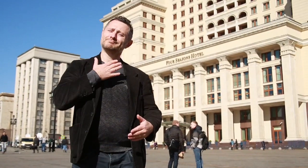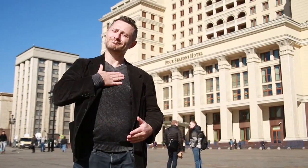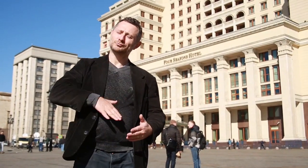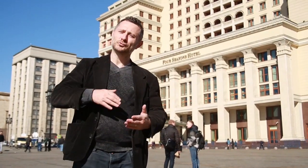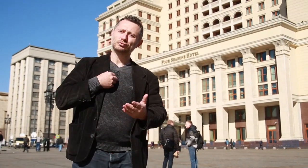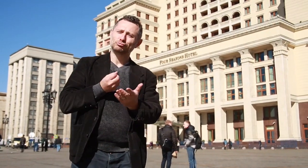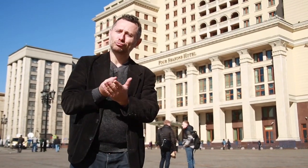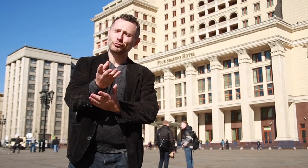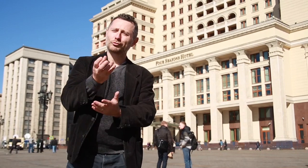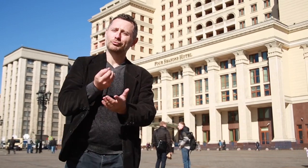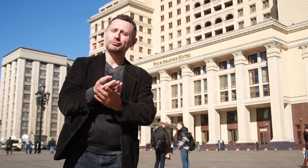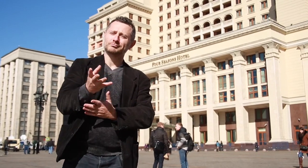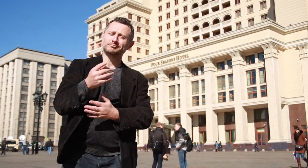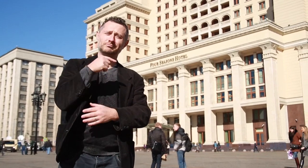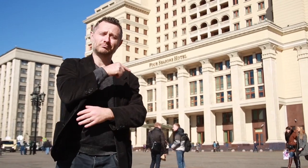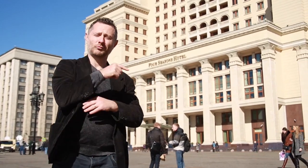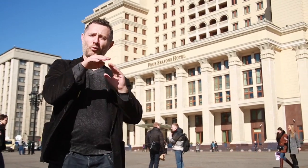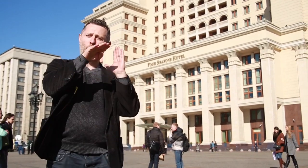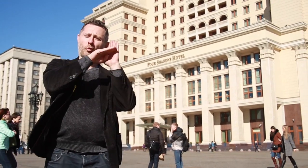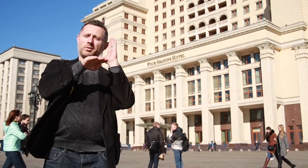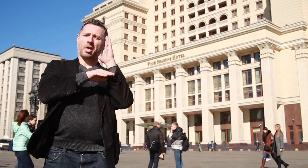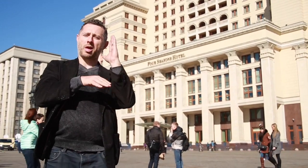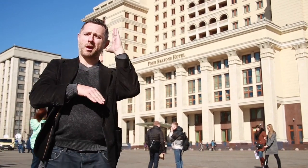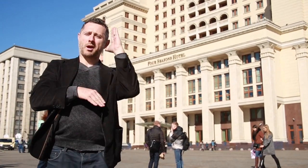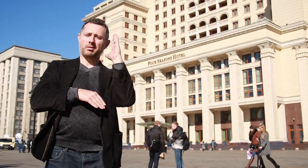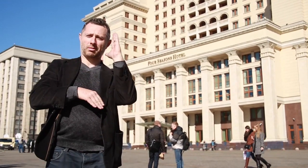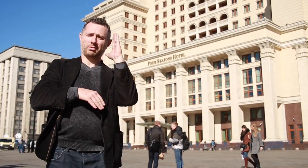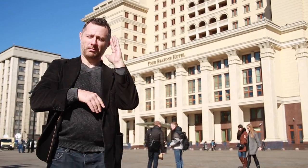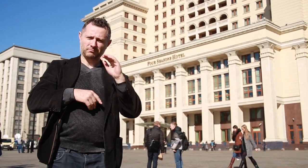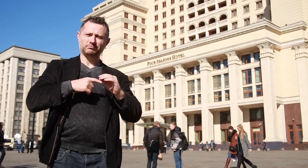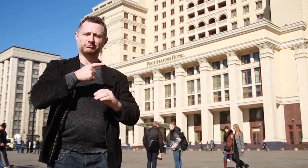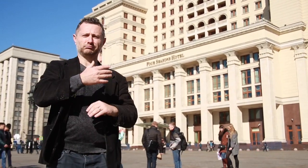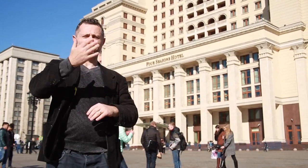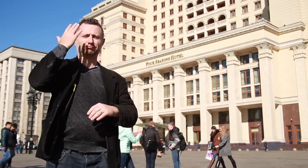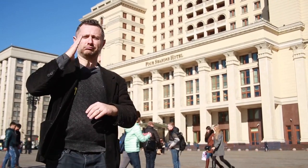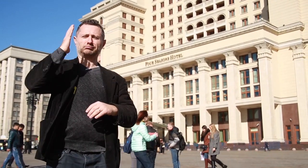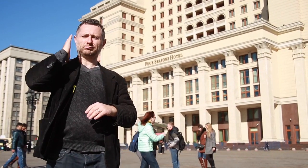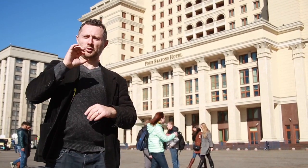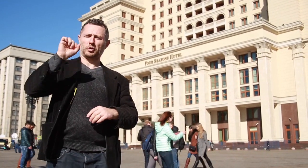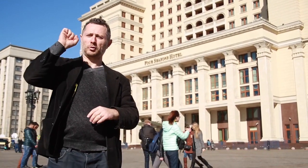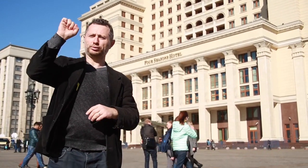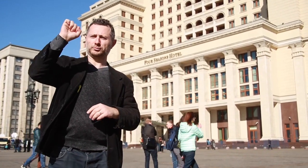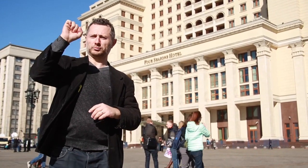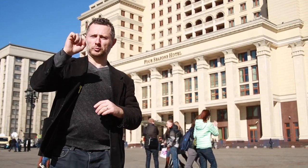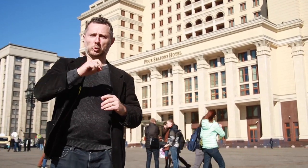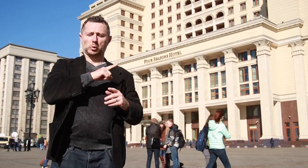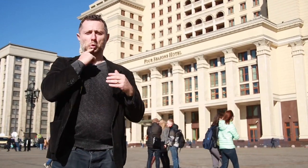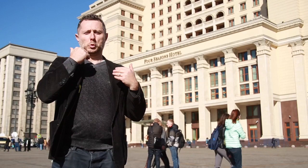We are here because I would like to share some information with you about this hotel. During Soviet times, the elite and government ministers